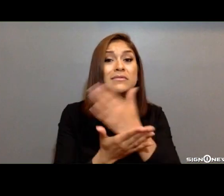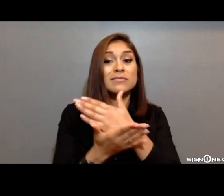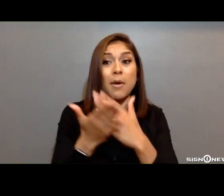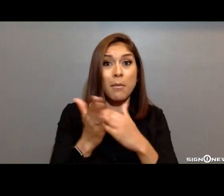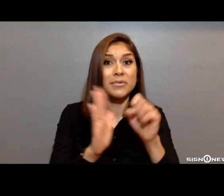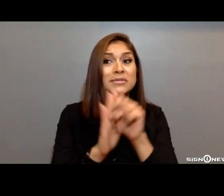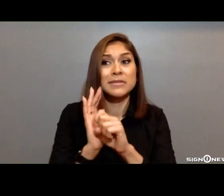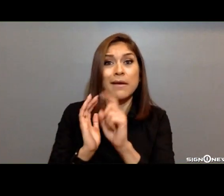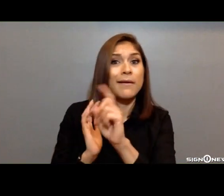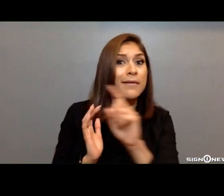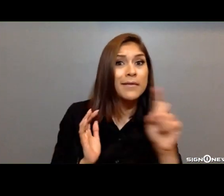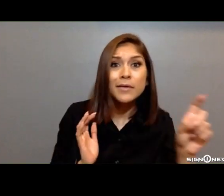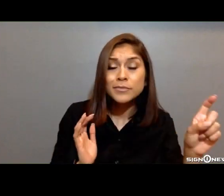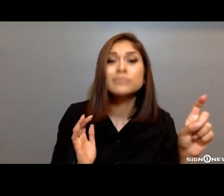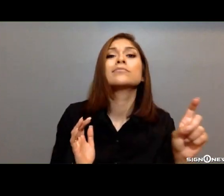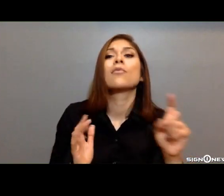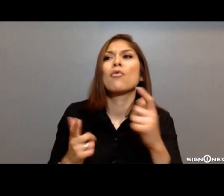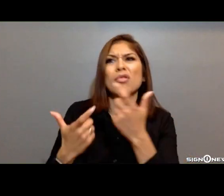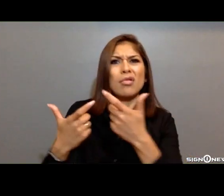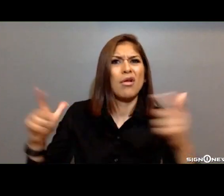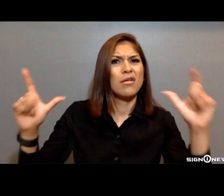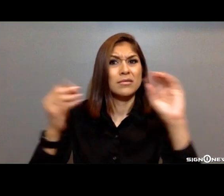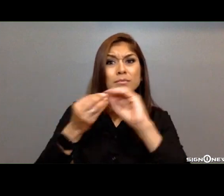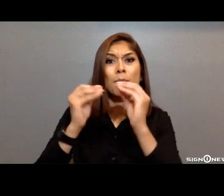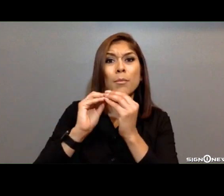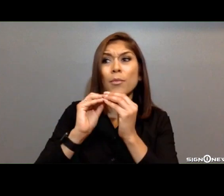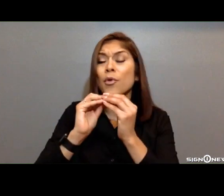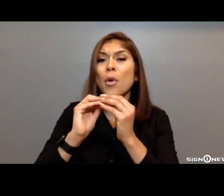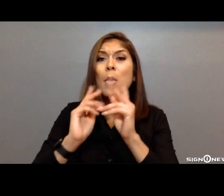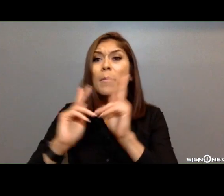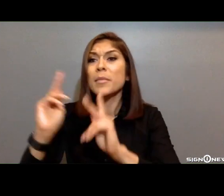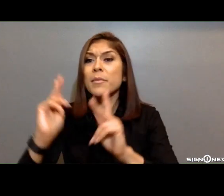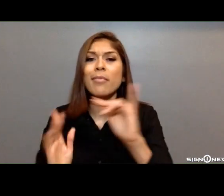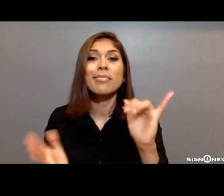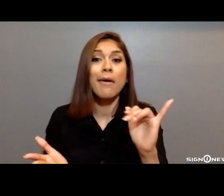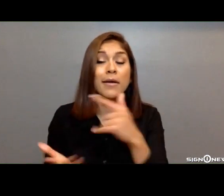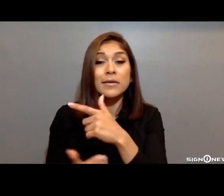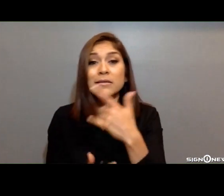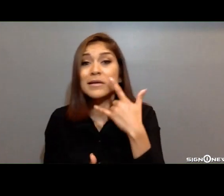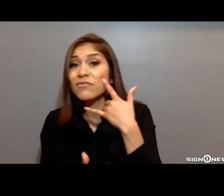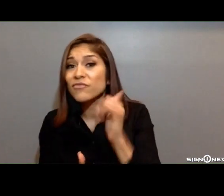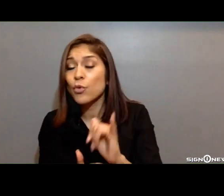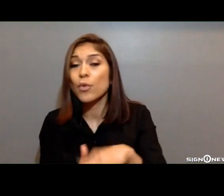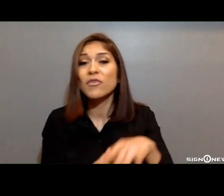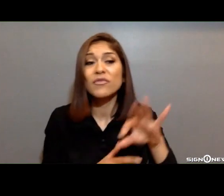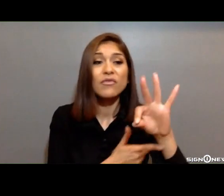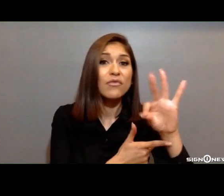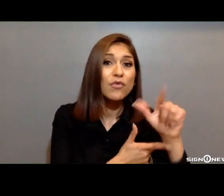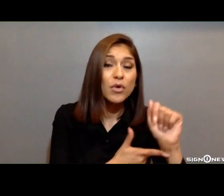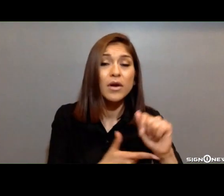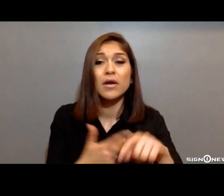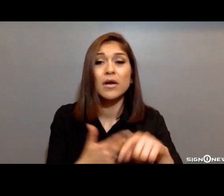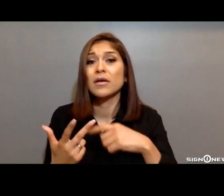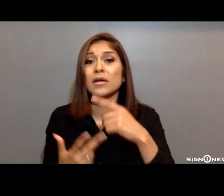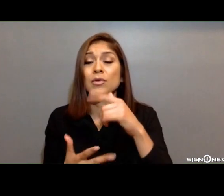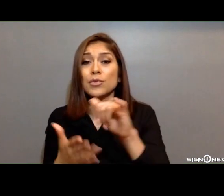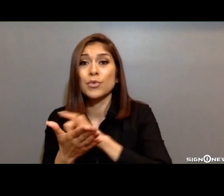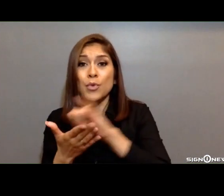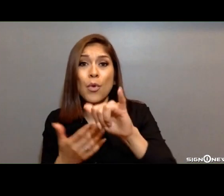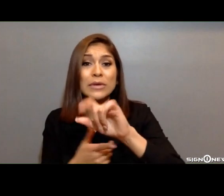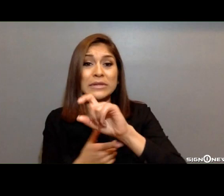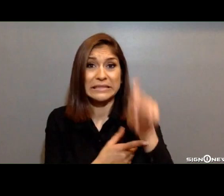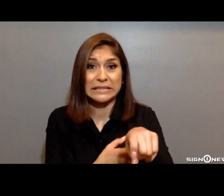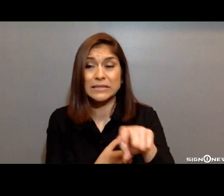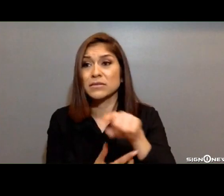Some of the states with the largest populations like California, Florida, New York and Texas